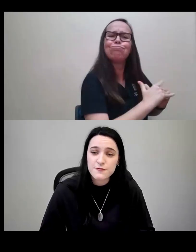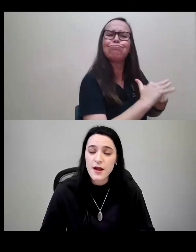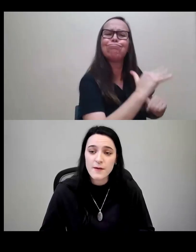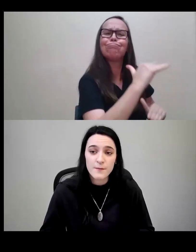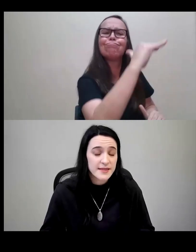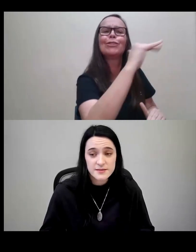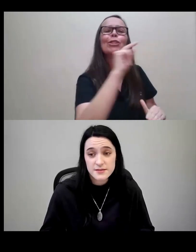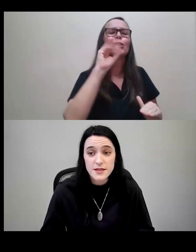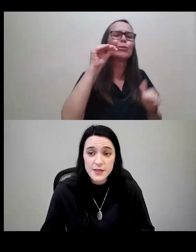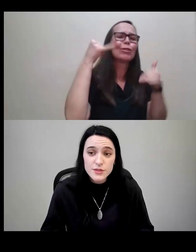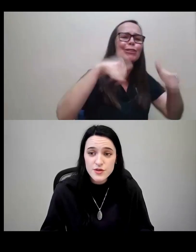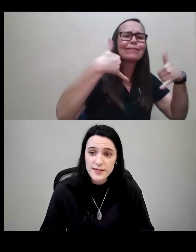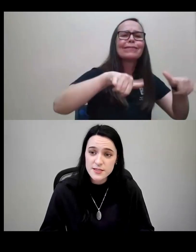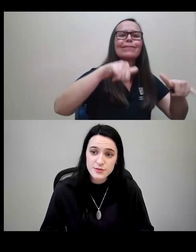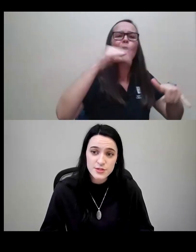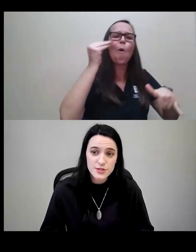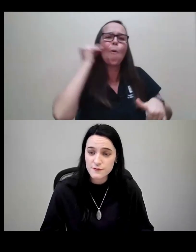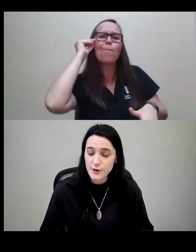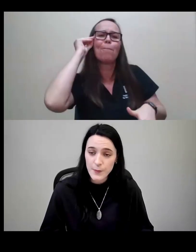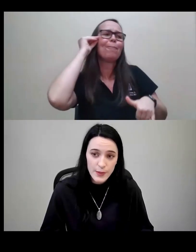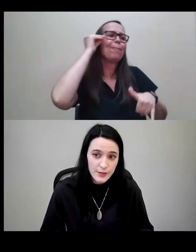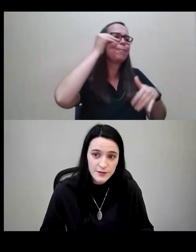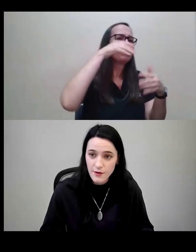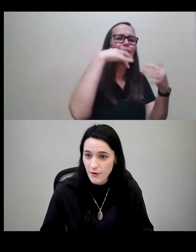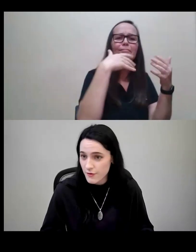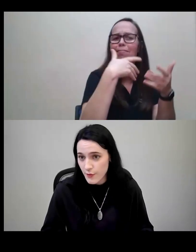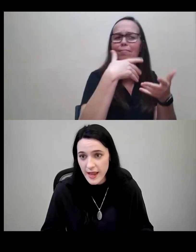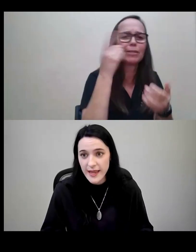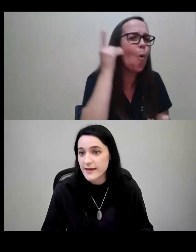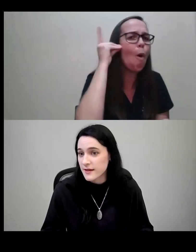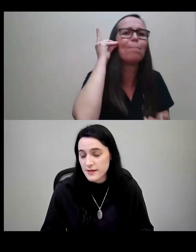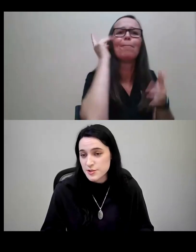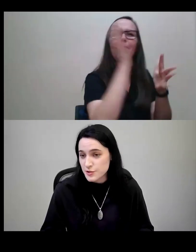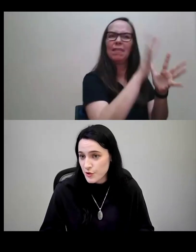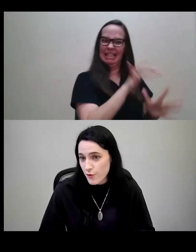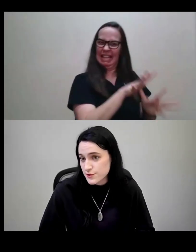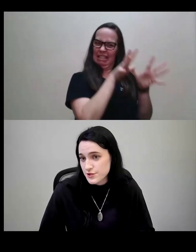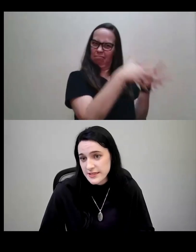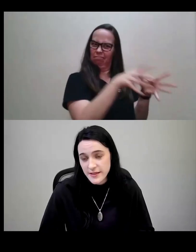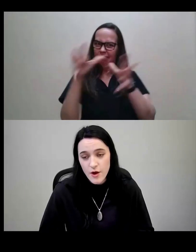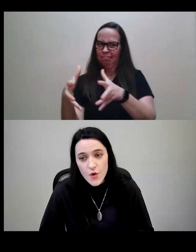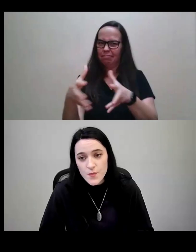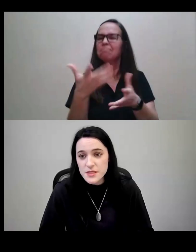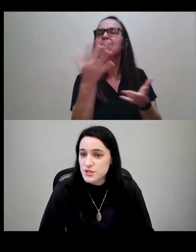is from is the language you get exposed to from birth all the way till you're older in the home